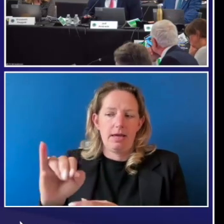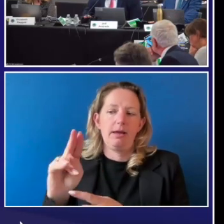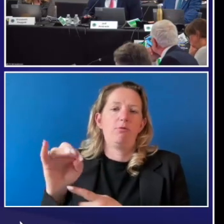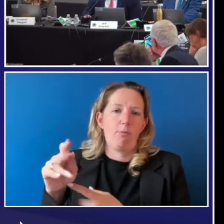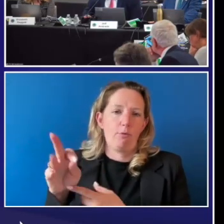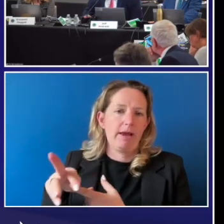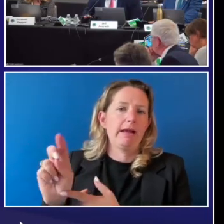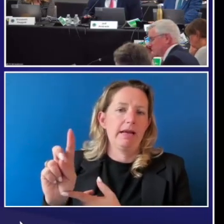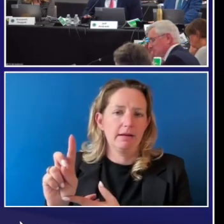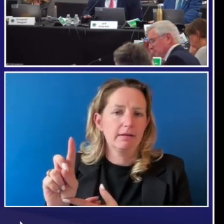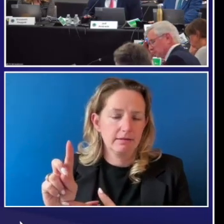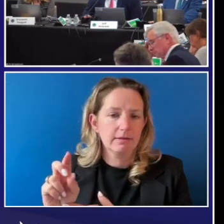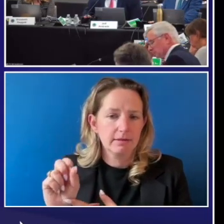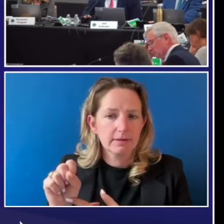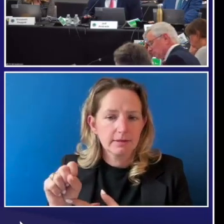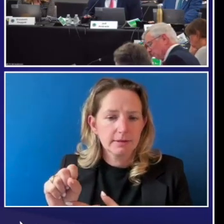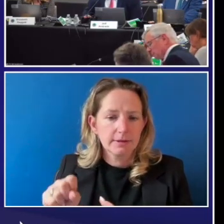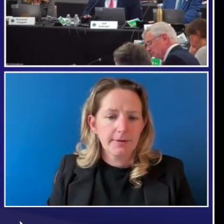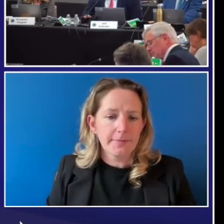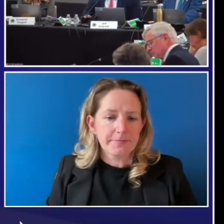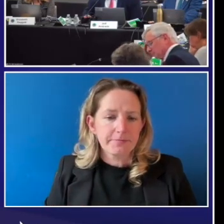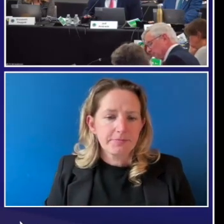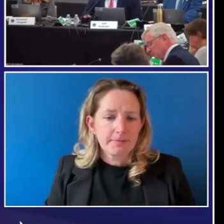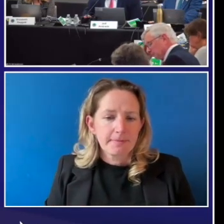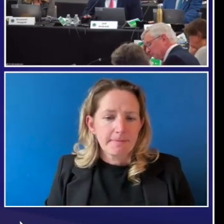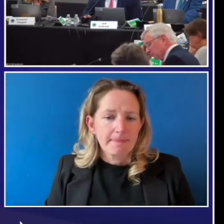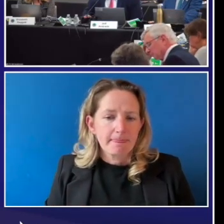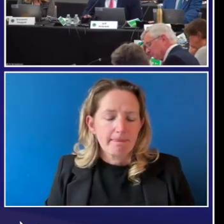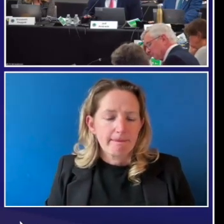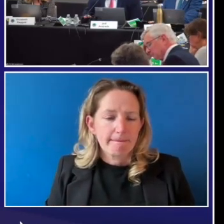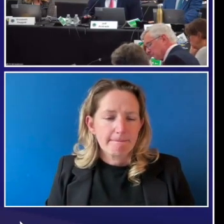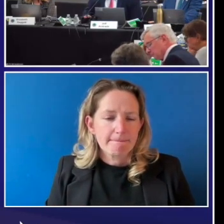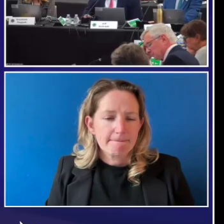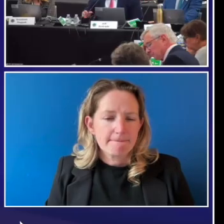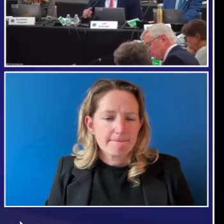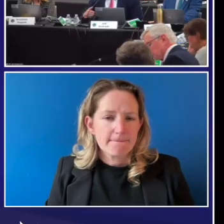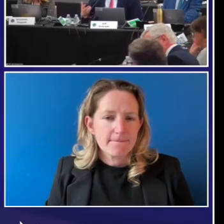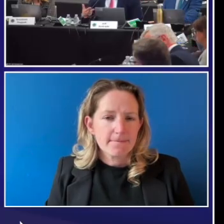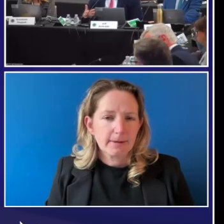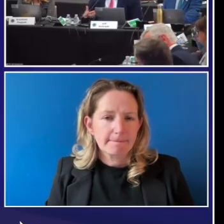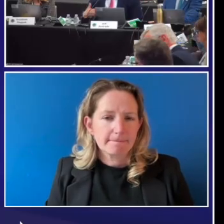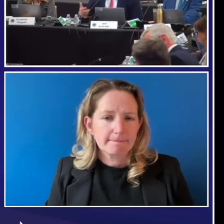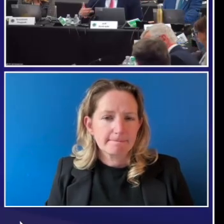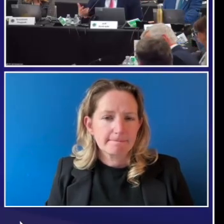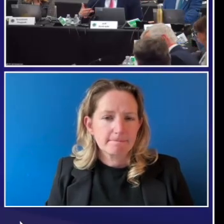And so this allows the, um, the, uh, process of